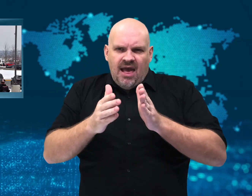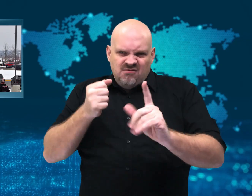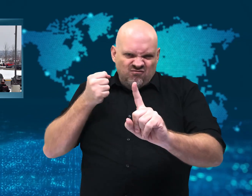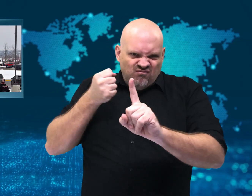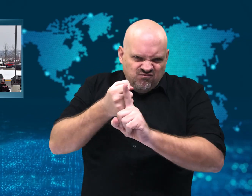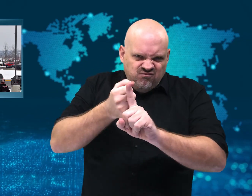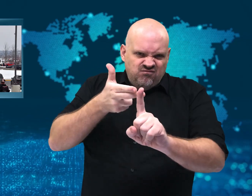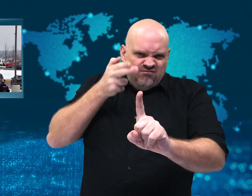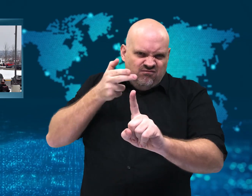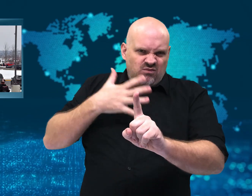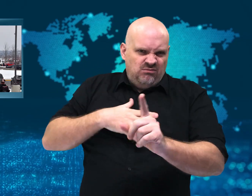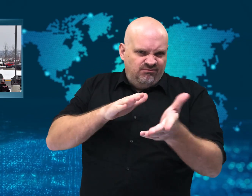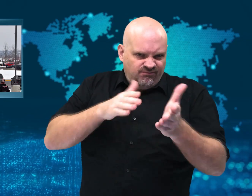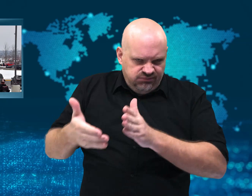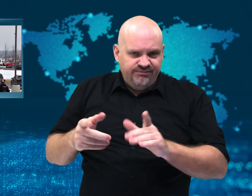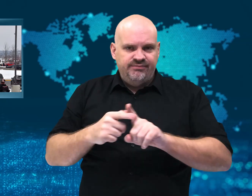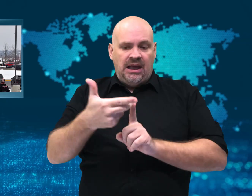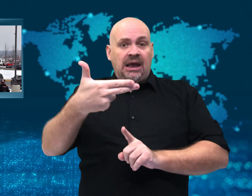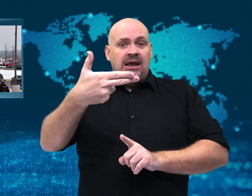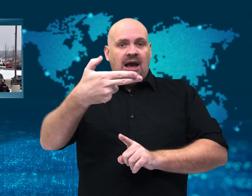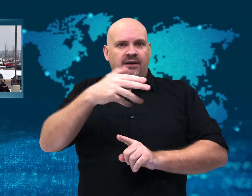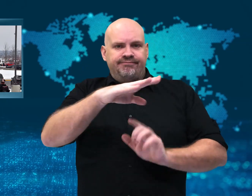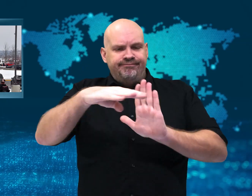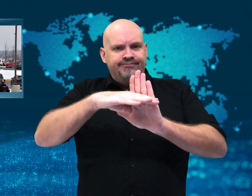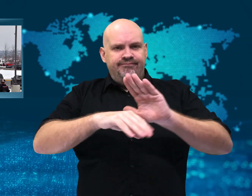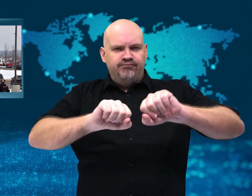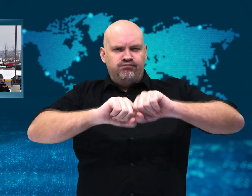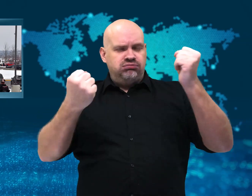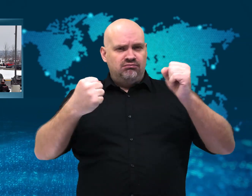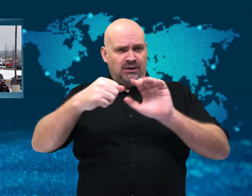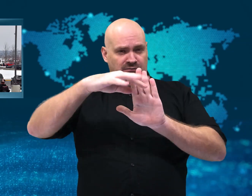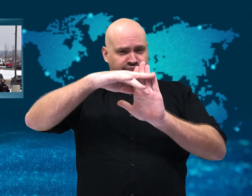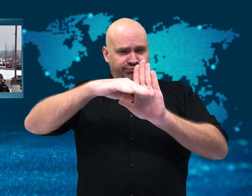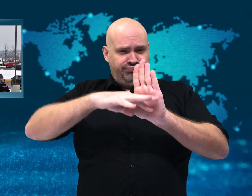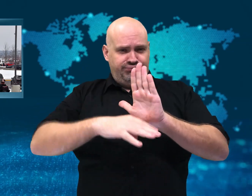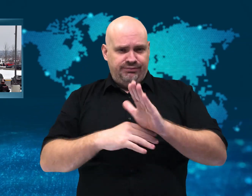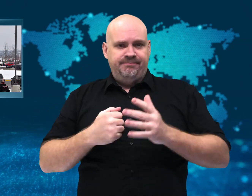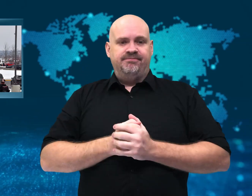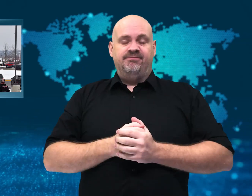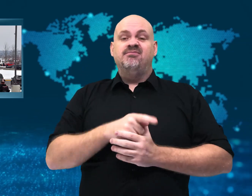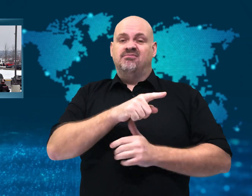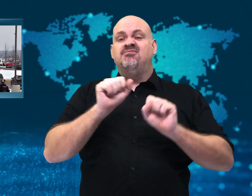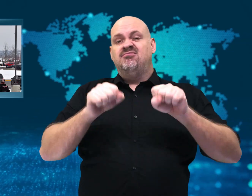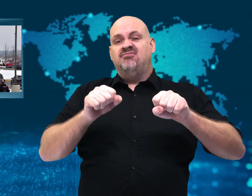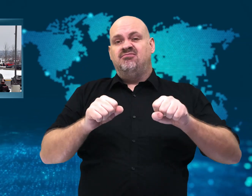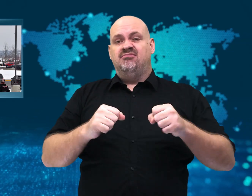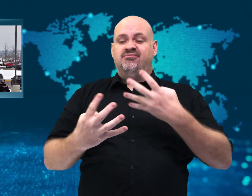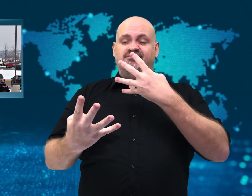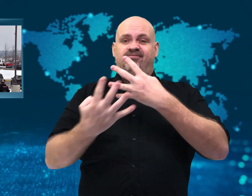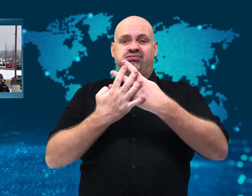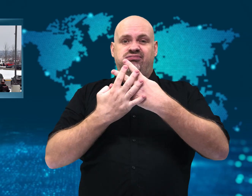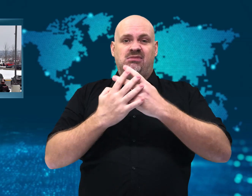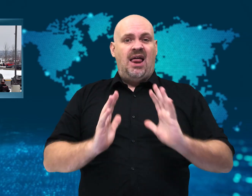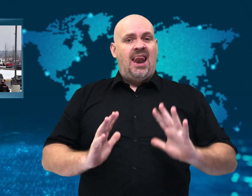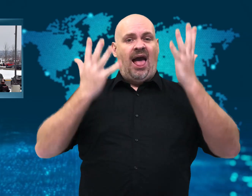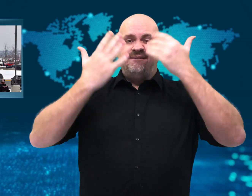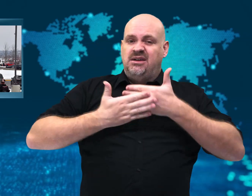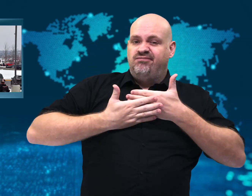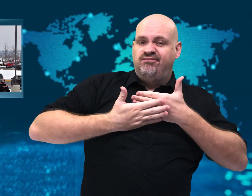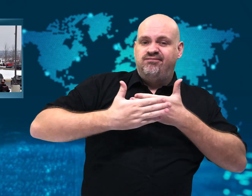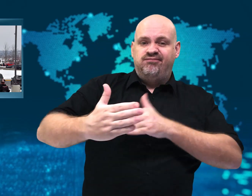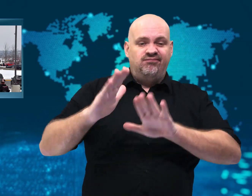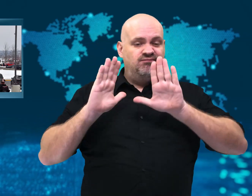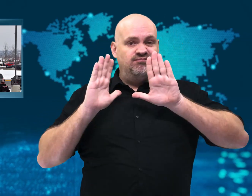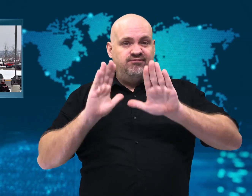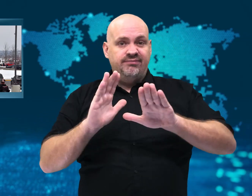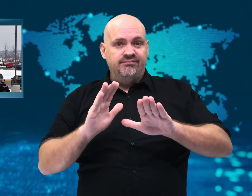first-degree murder, assault with intent to murder, and gun crimes.